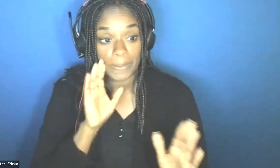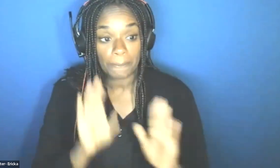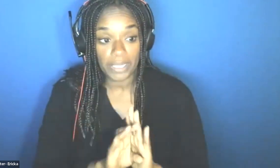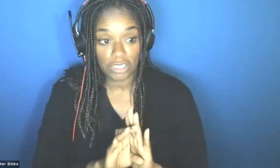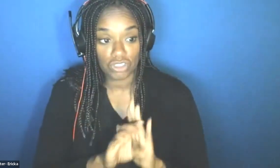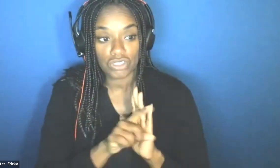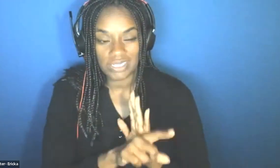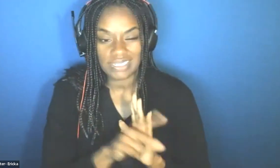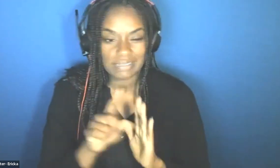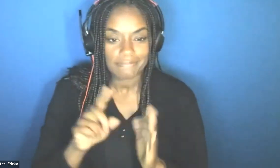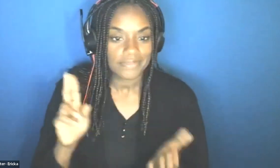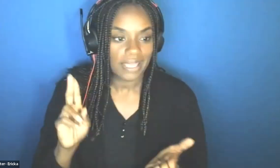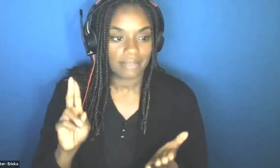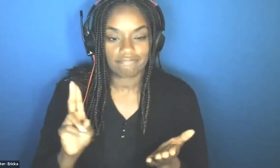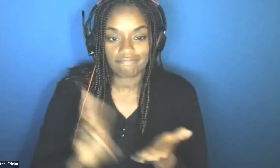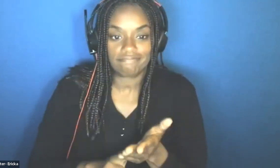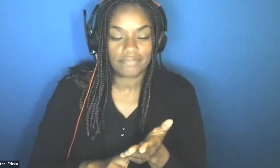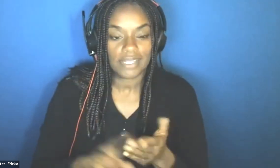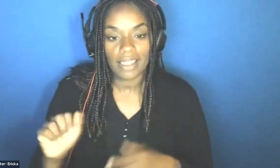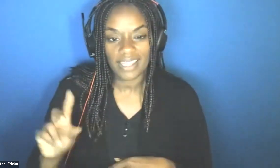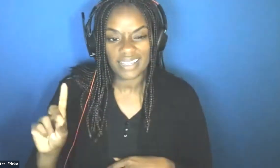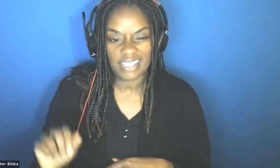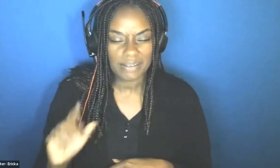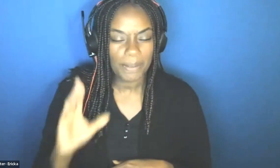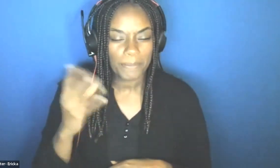In a moment, we're going to talk about the three ways that someone might have protection under the law.